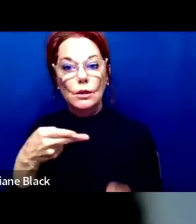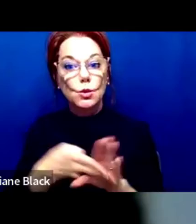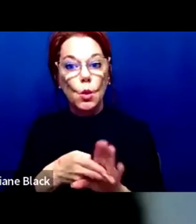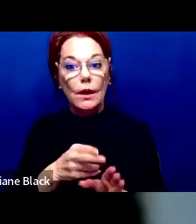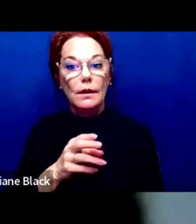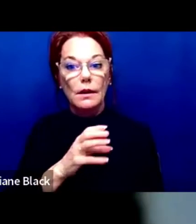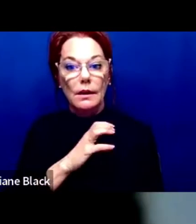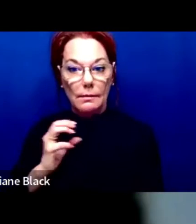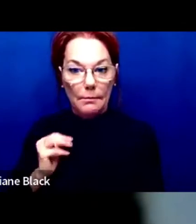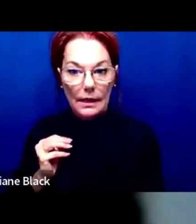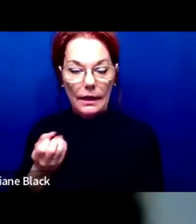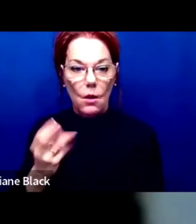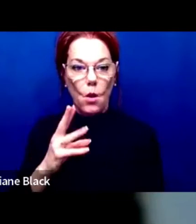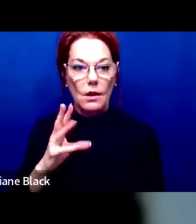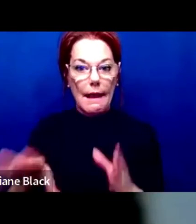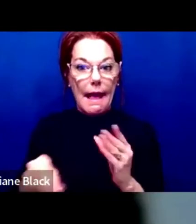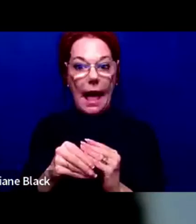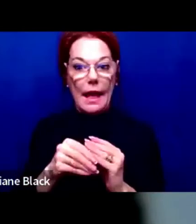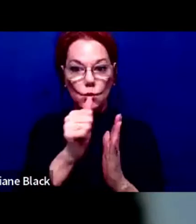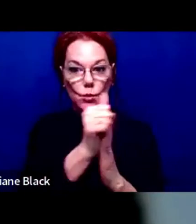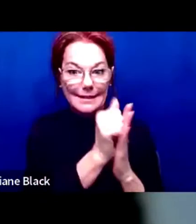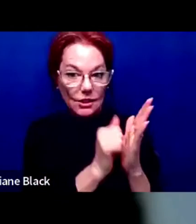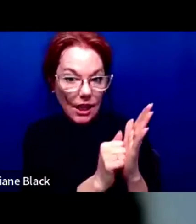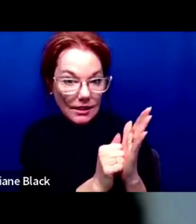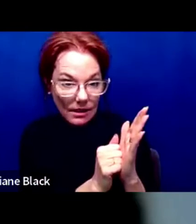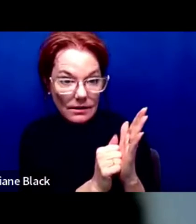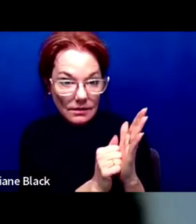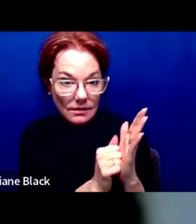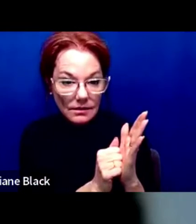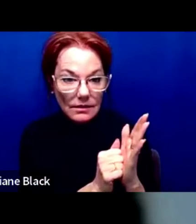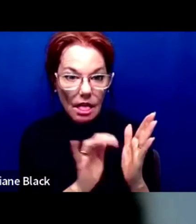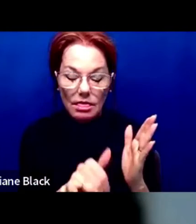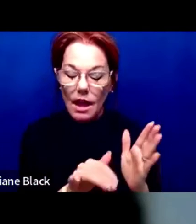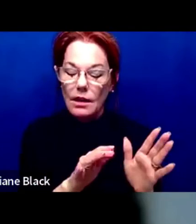the agenda for some of those committees, that type of thing could be a great, great way to